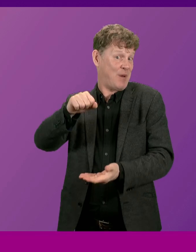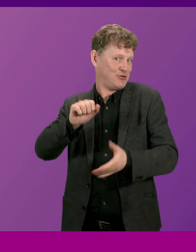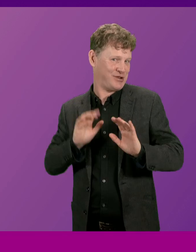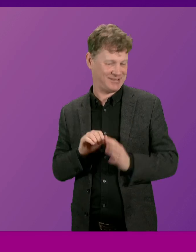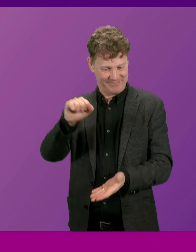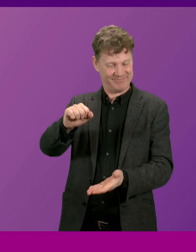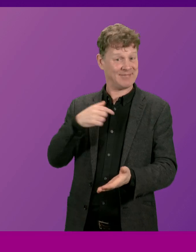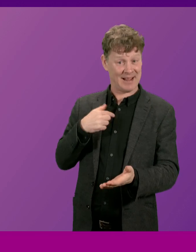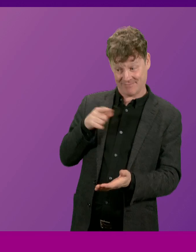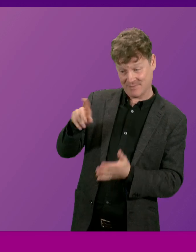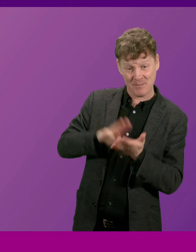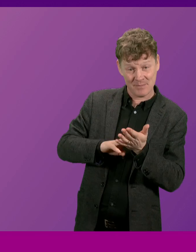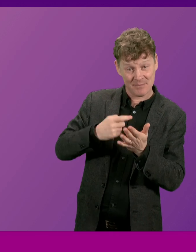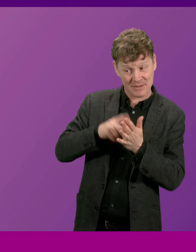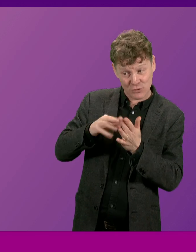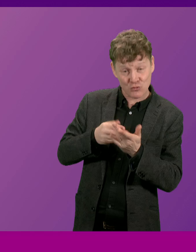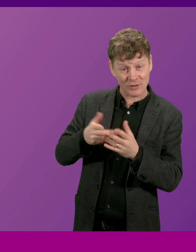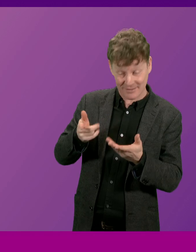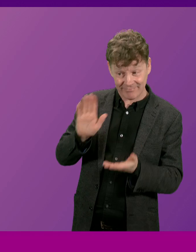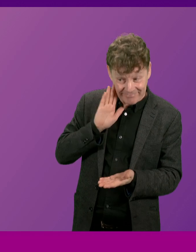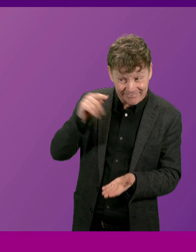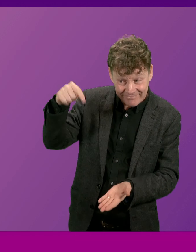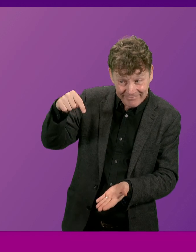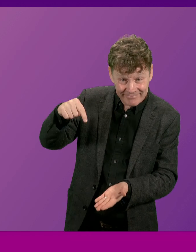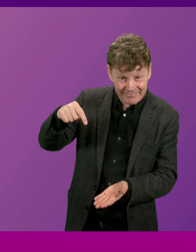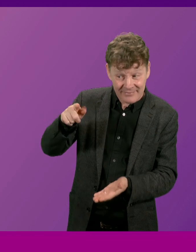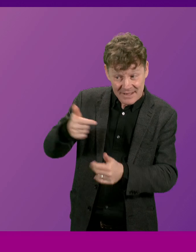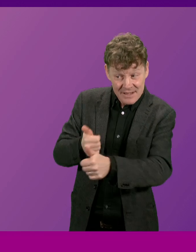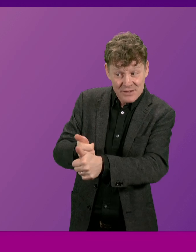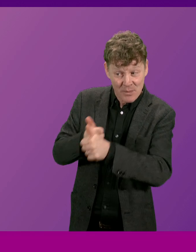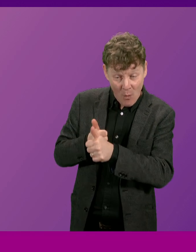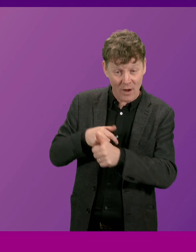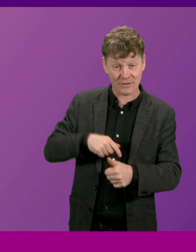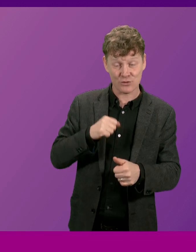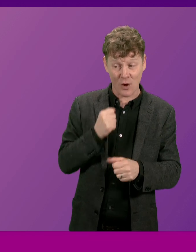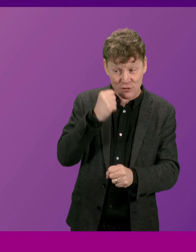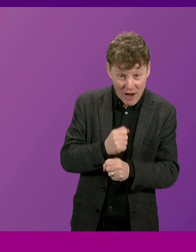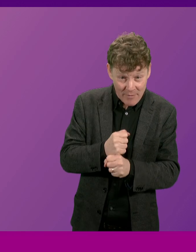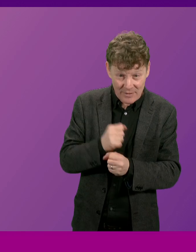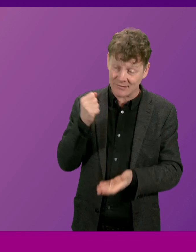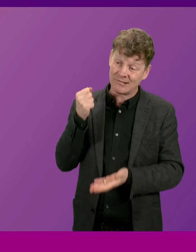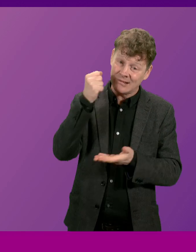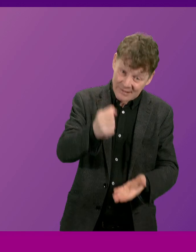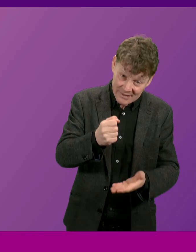call to support the Government so that we can get on with tackling the legitimate